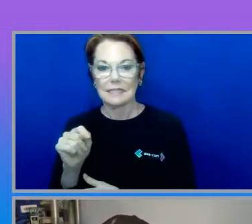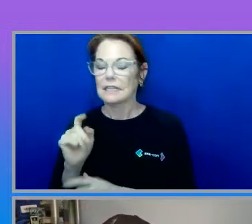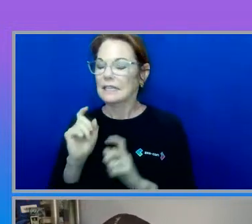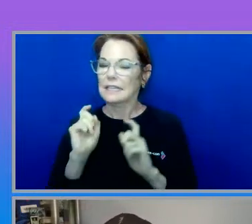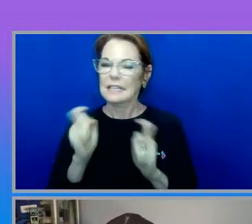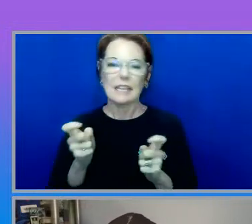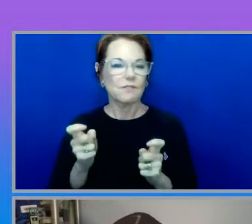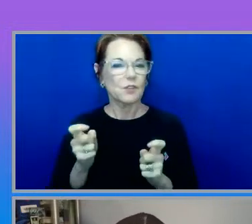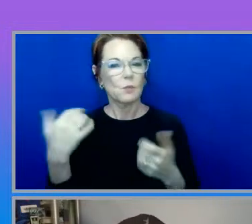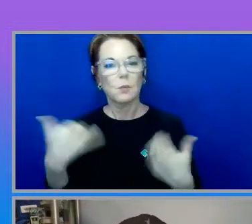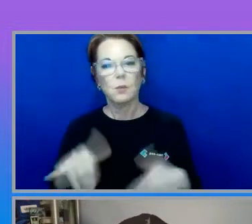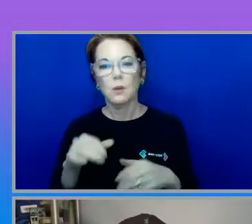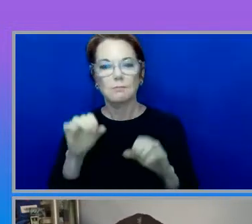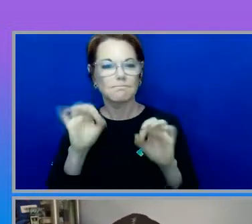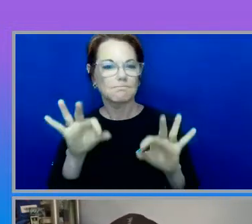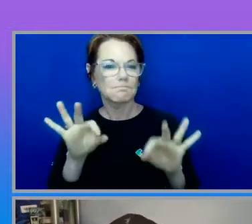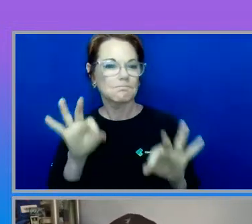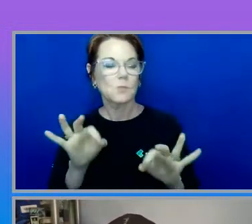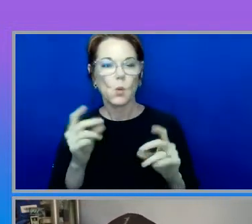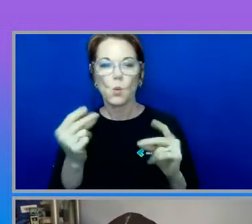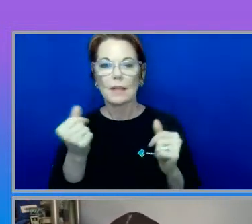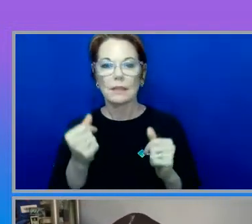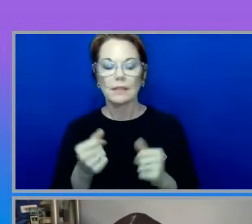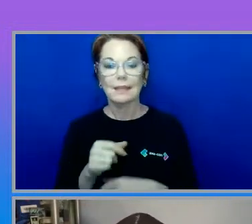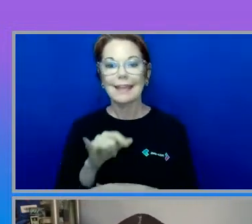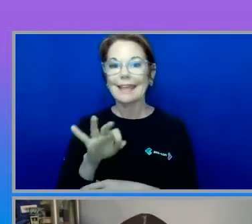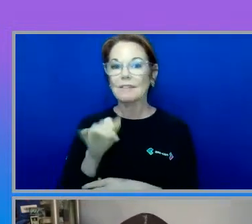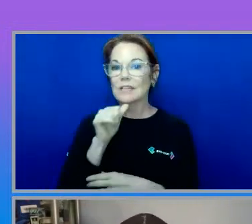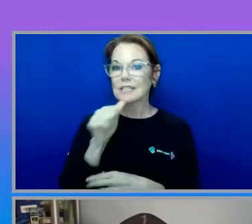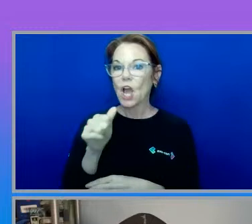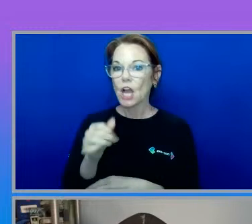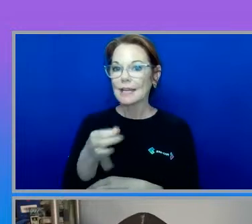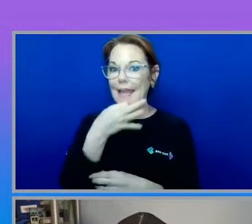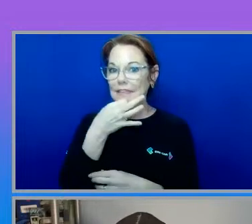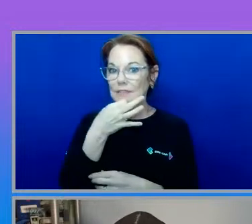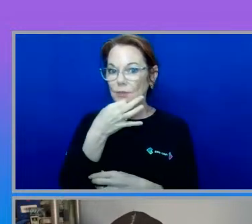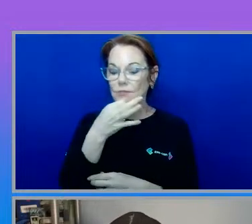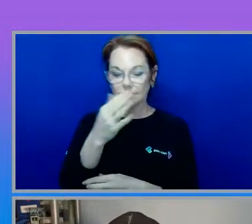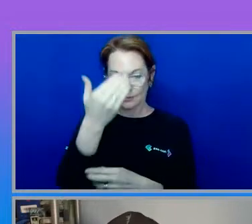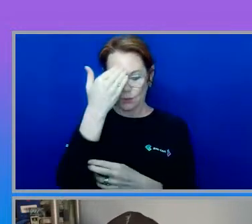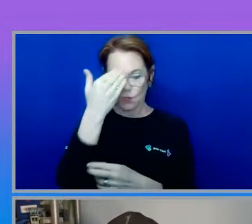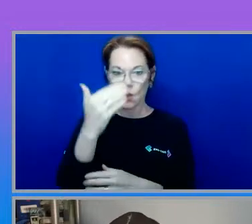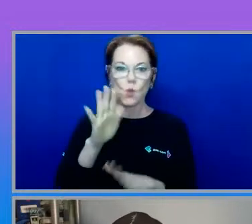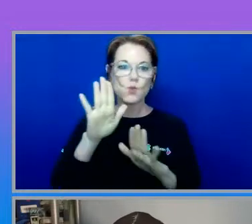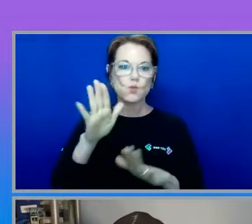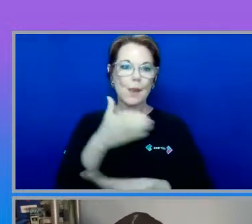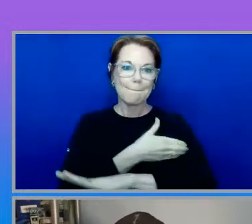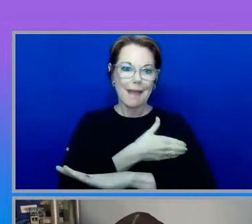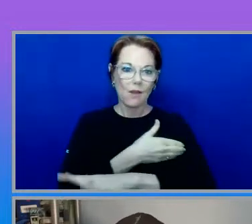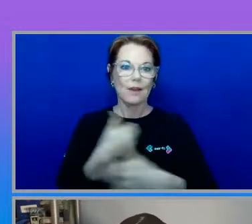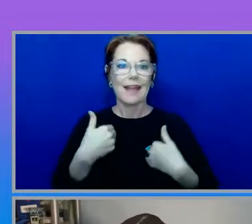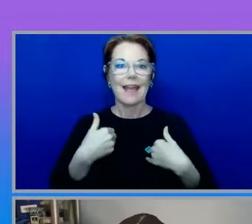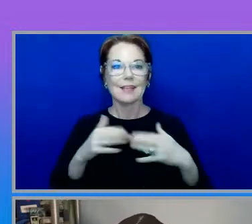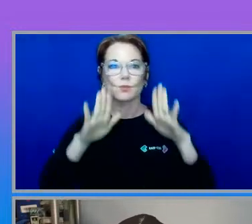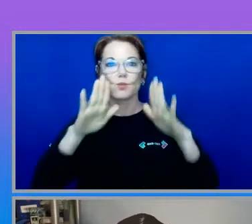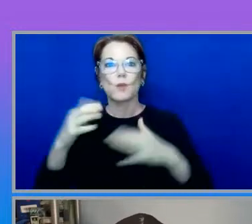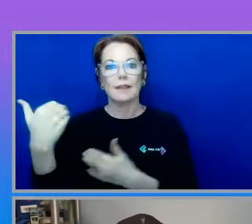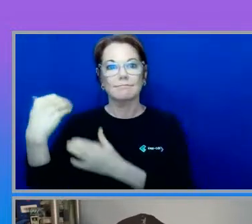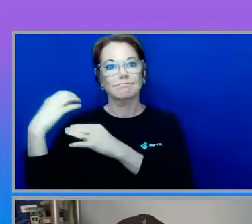quickly. In the hands of non experts, with great power comes great responsibility, right? You